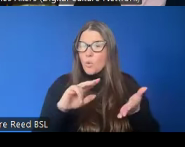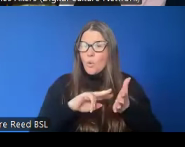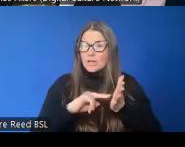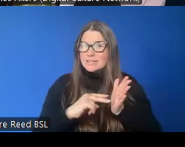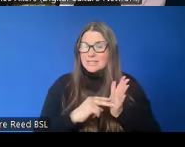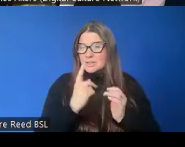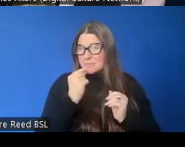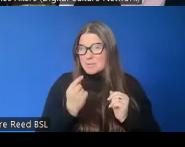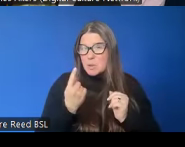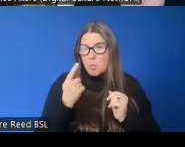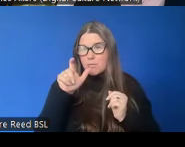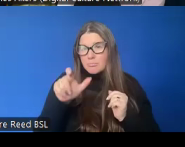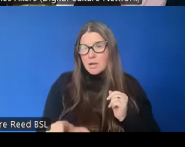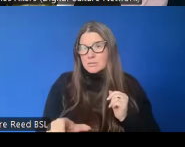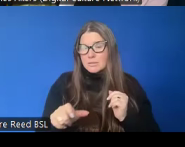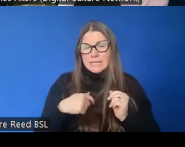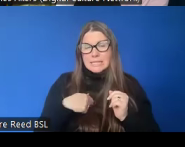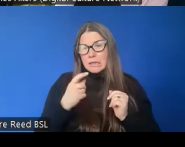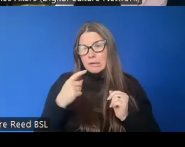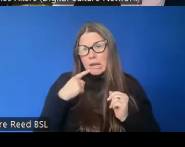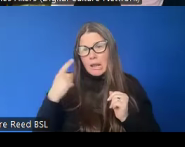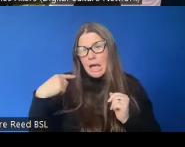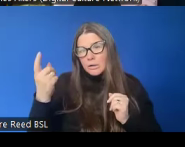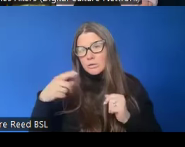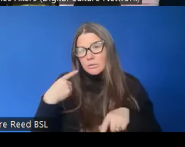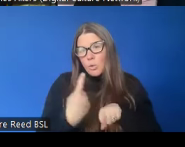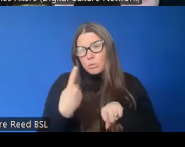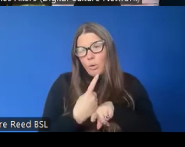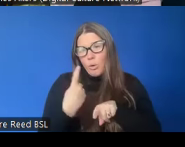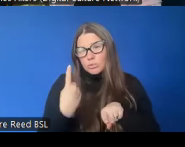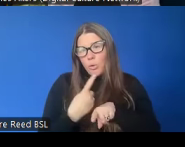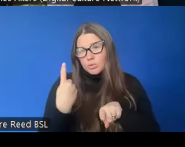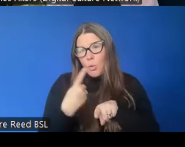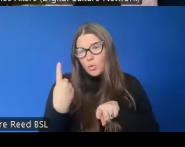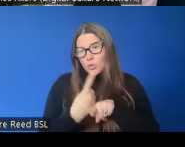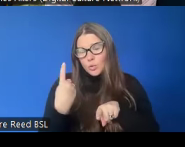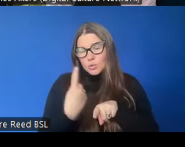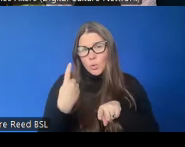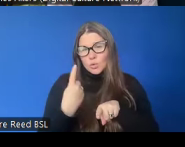and can talk with false authority about certain bits of data and things like that.